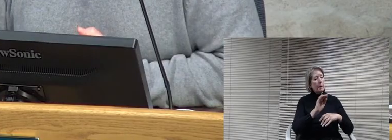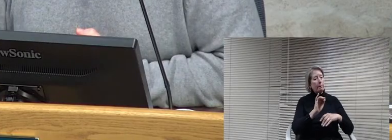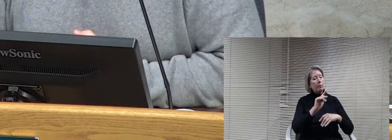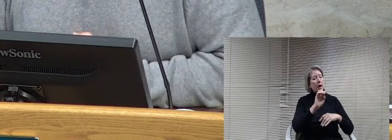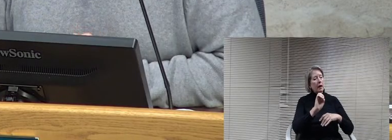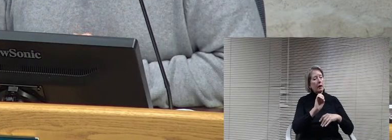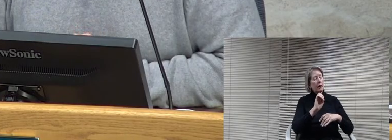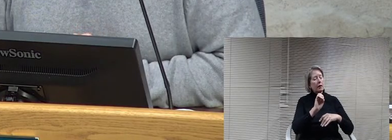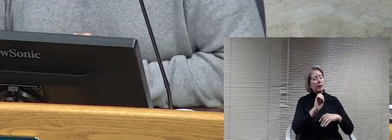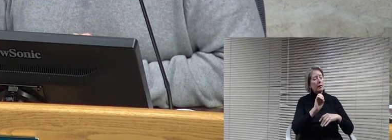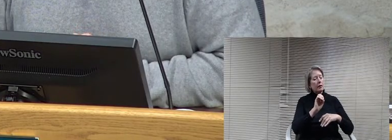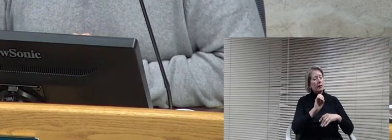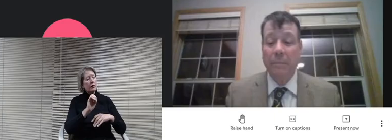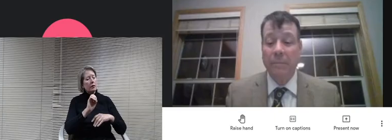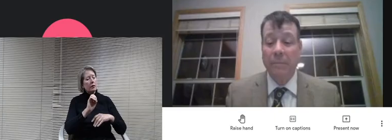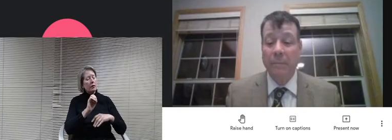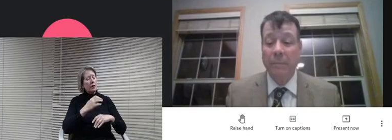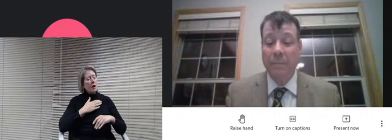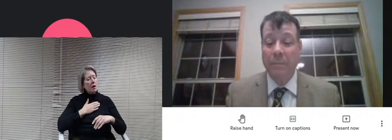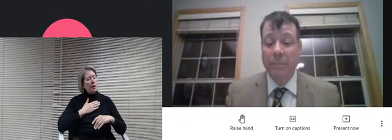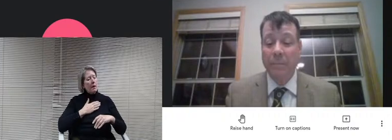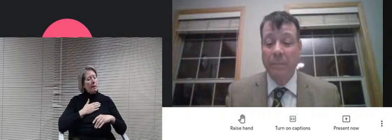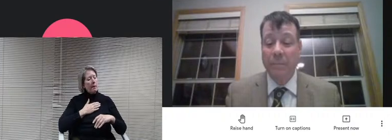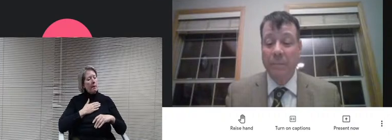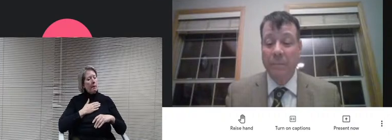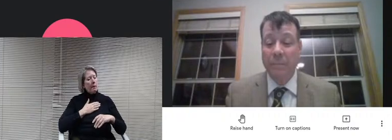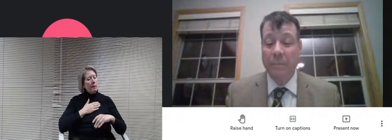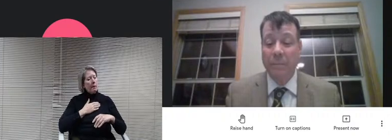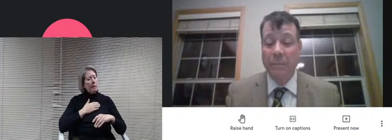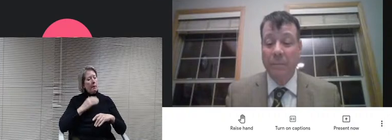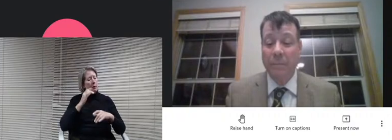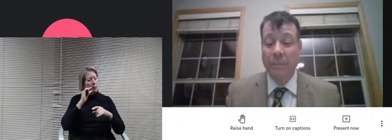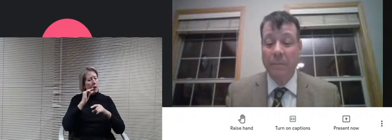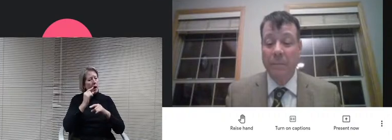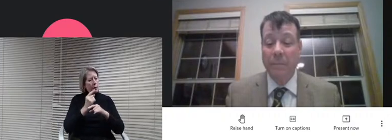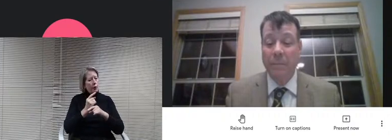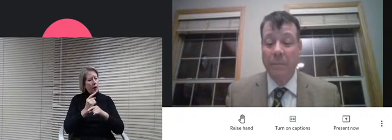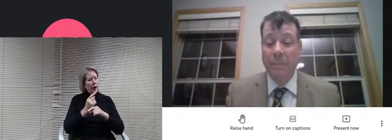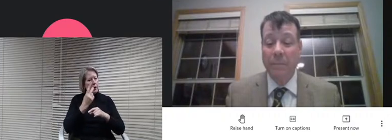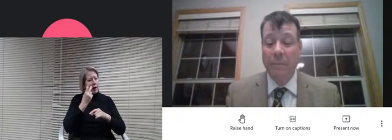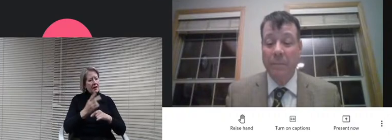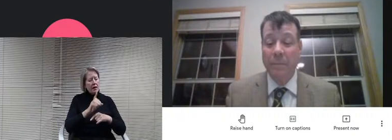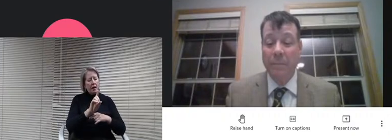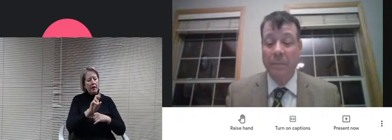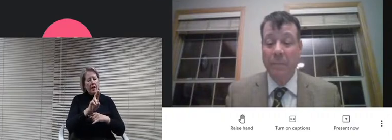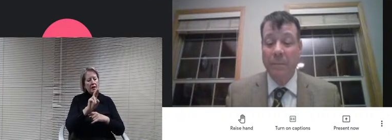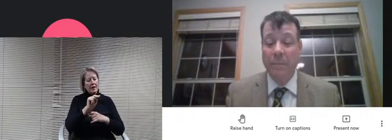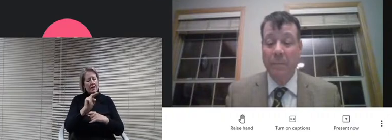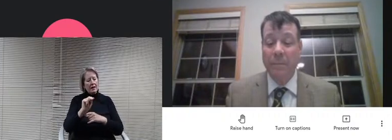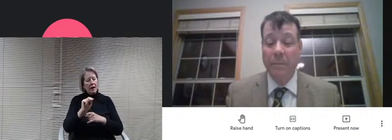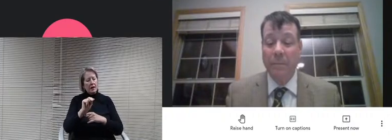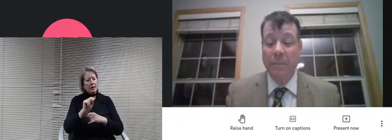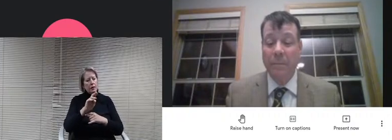As interesting, my brother, I saw that there's a duns brothers who's mentioned in Hopkins. My brother actually owns that dance